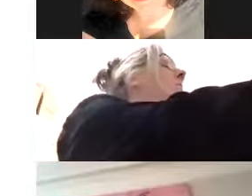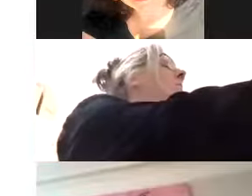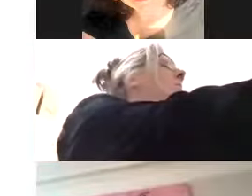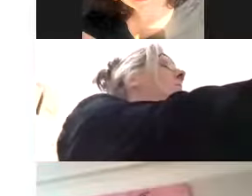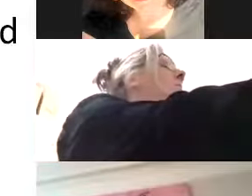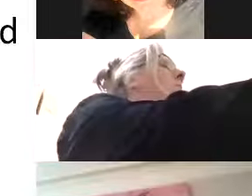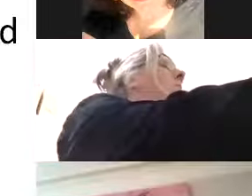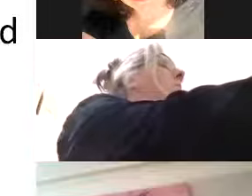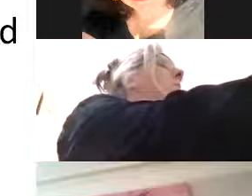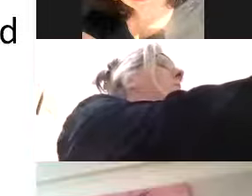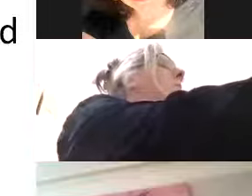really yeah